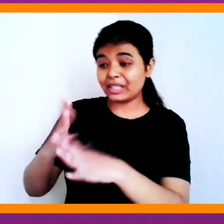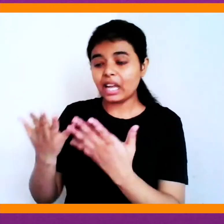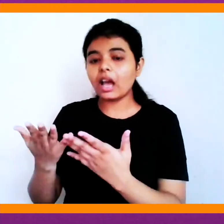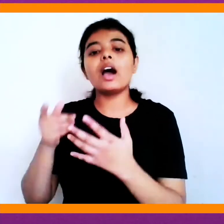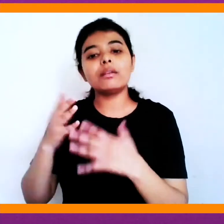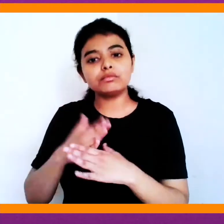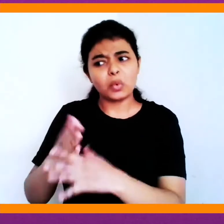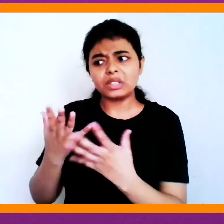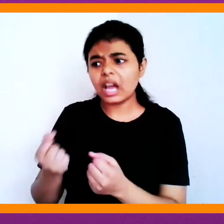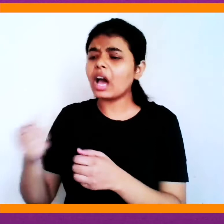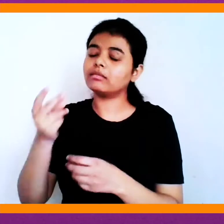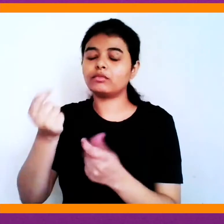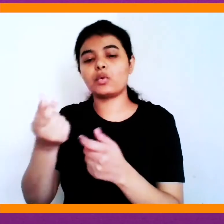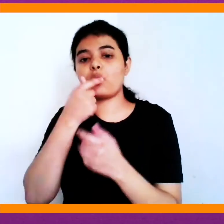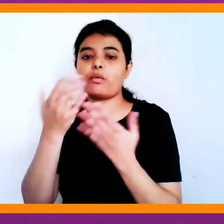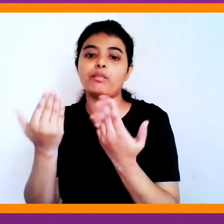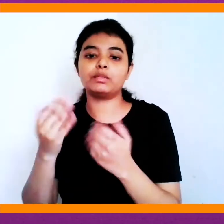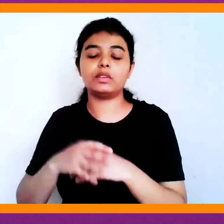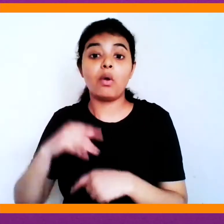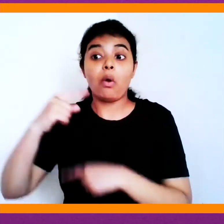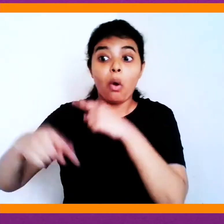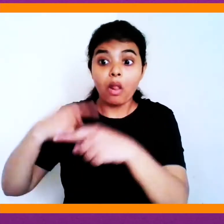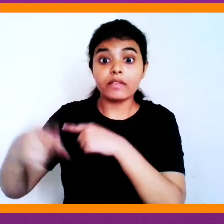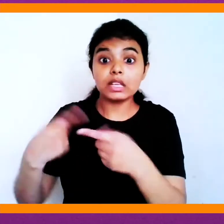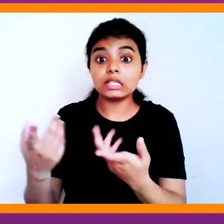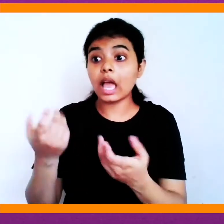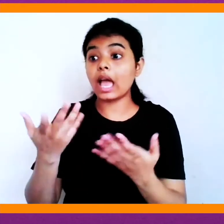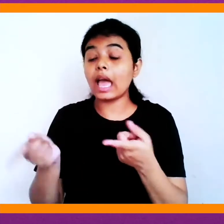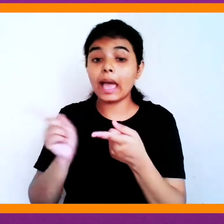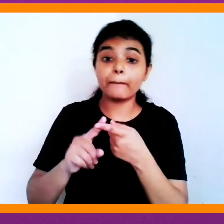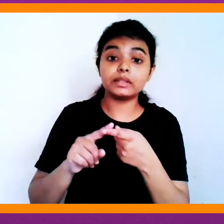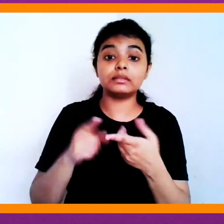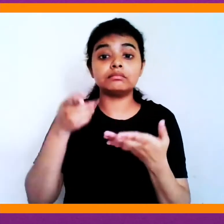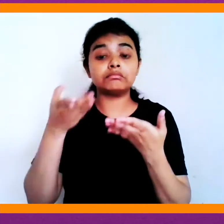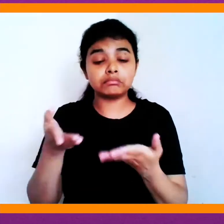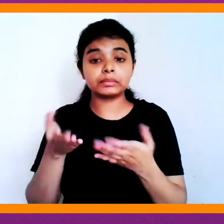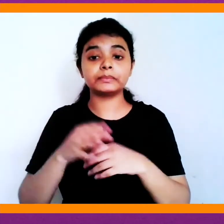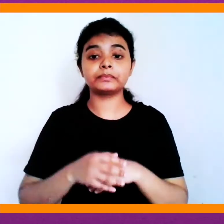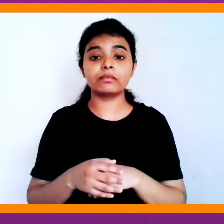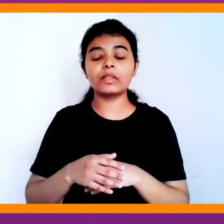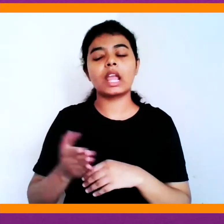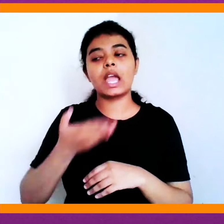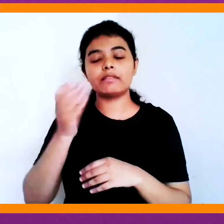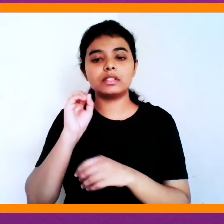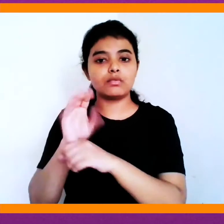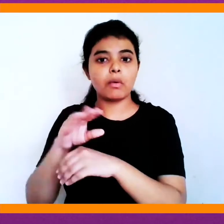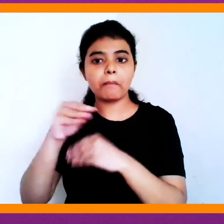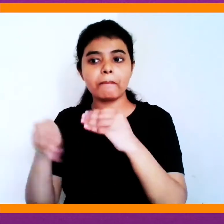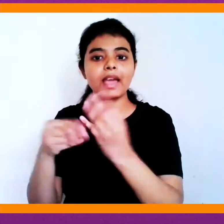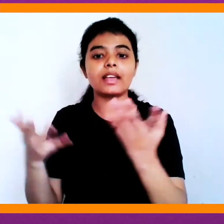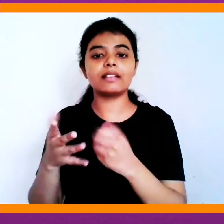rate so as an emergency it's useful it's 60 it can prevent a pregnancy from happening but it's not a